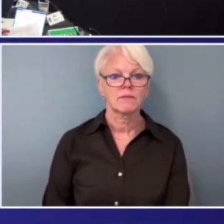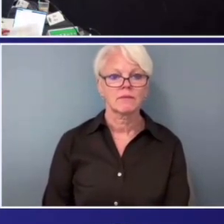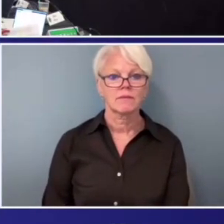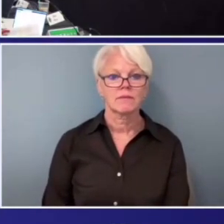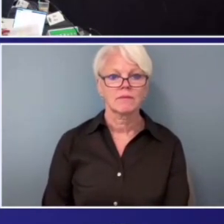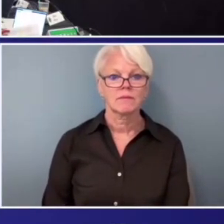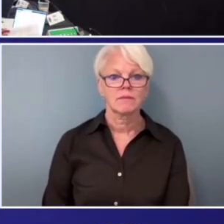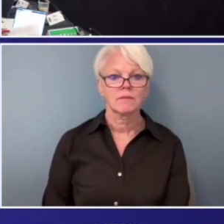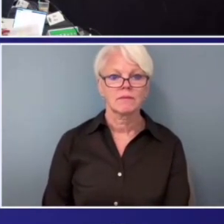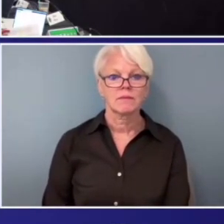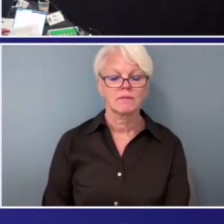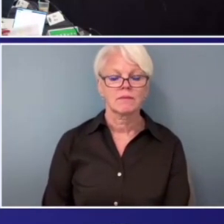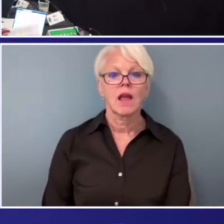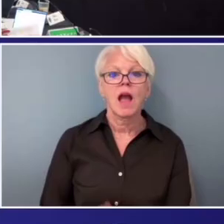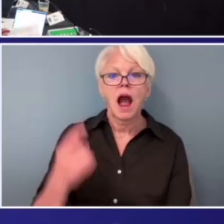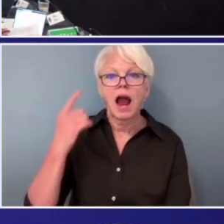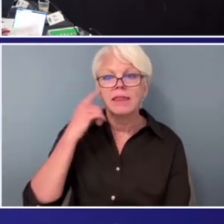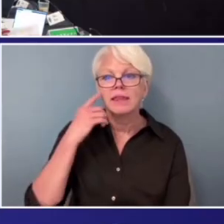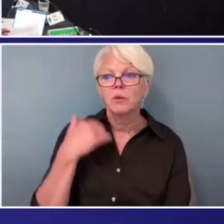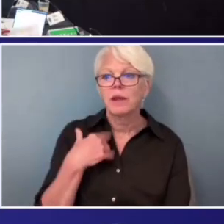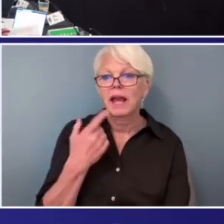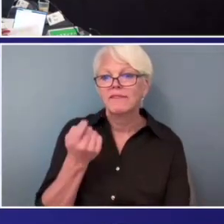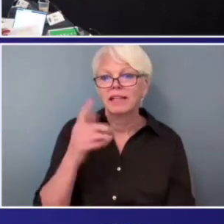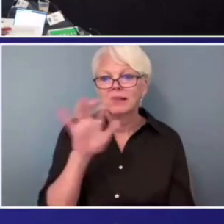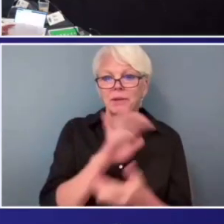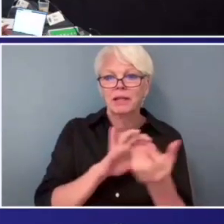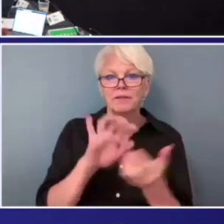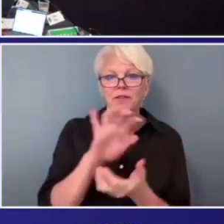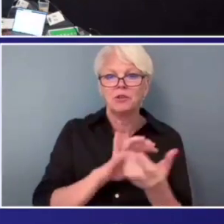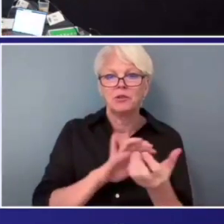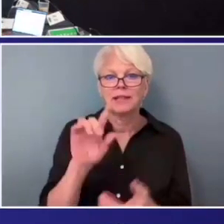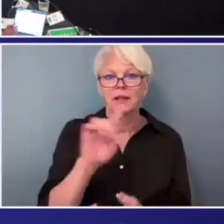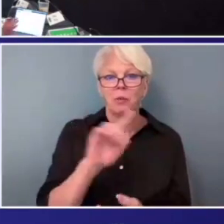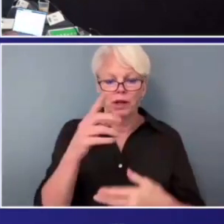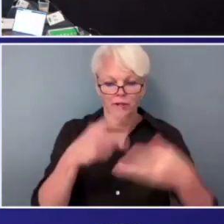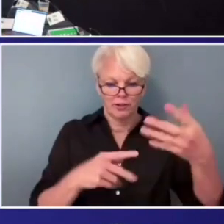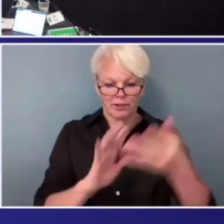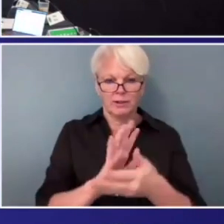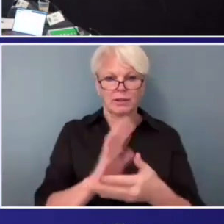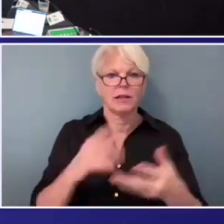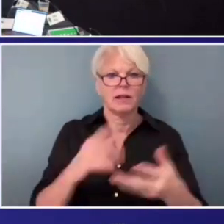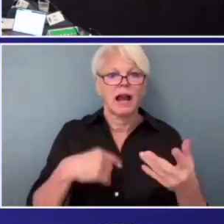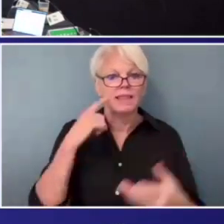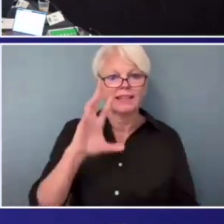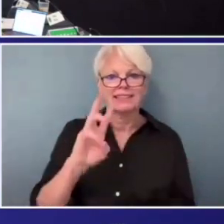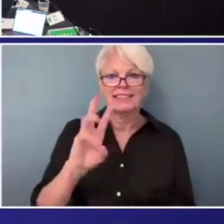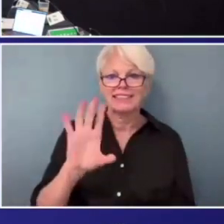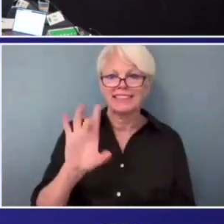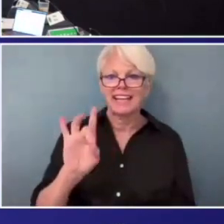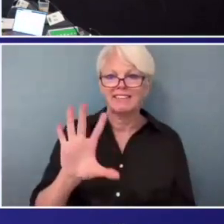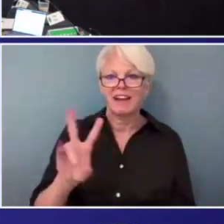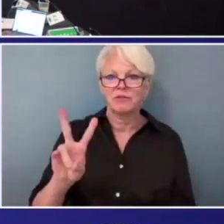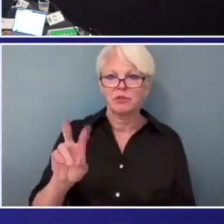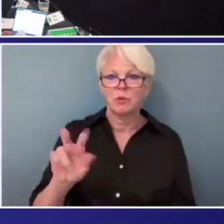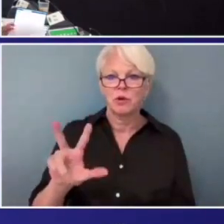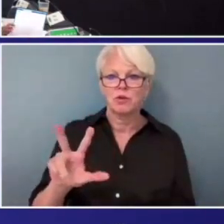So I think we have a little bit of confusion as to where we are. I believe we're in 685.203 section (l)? Right.